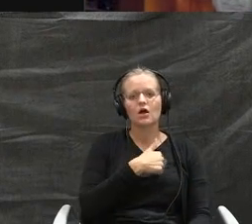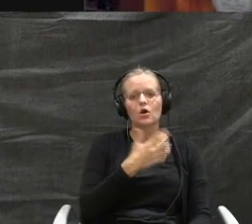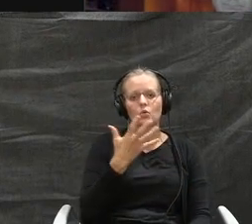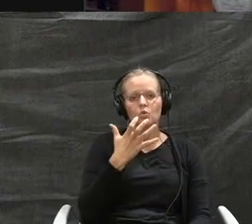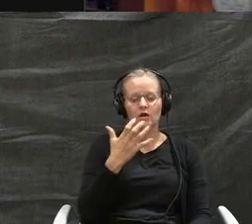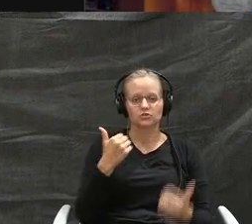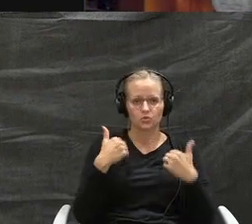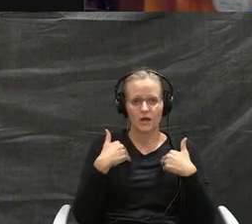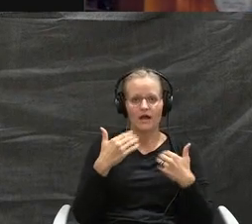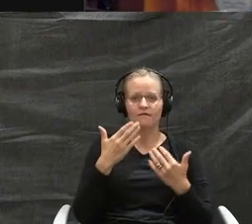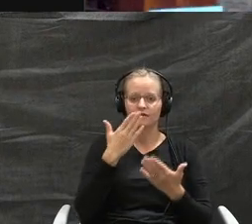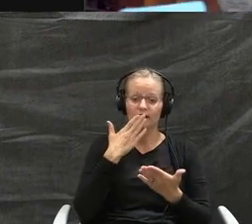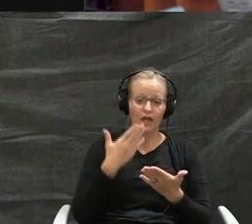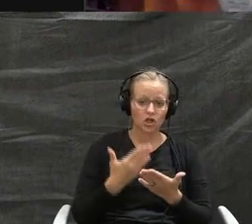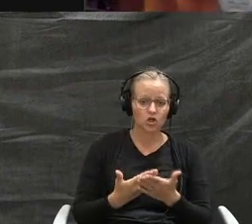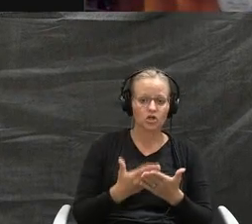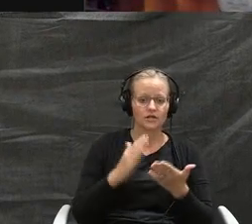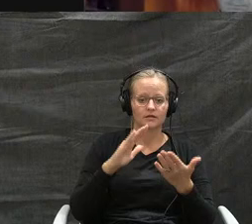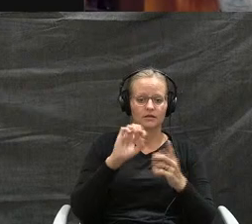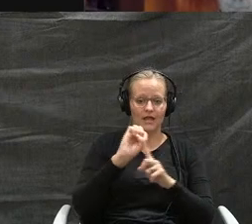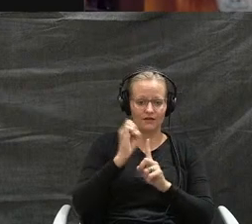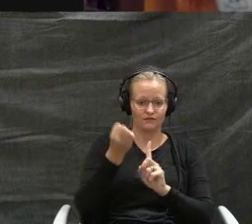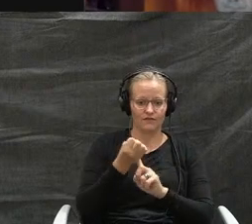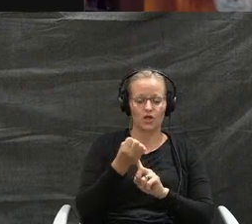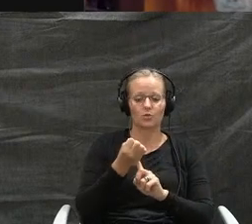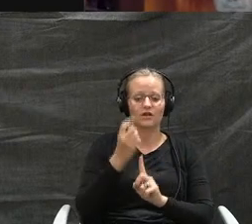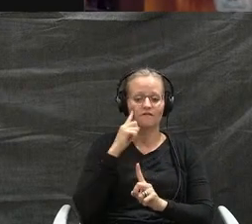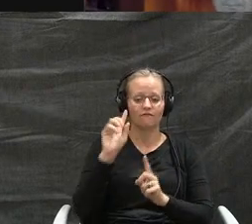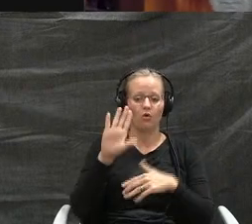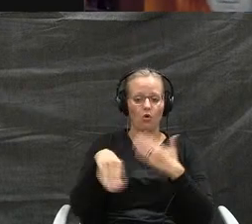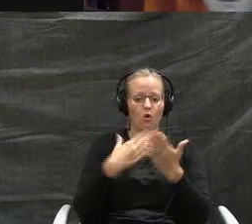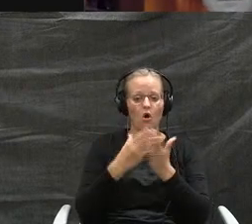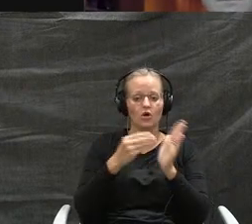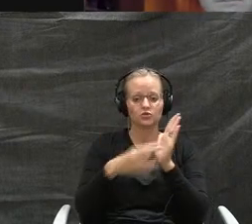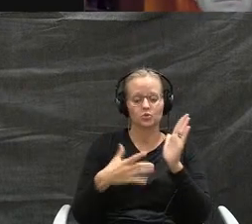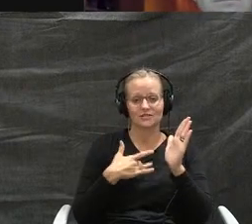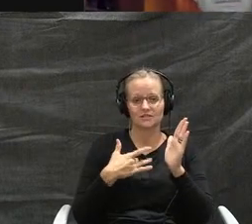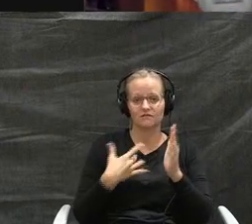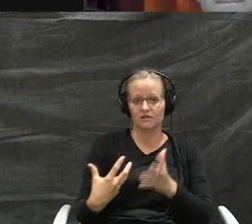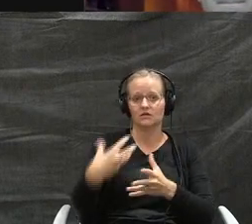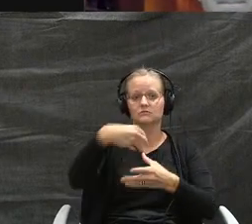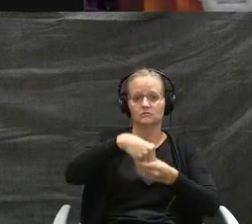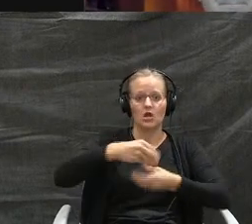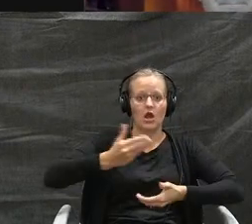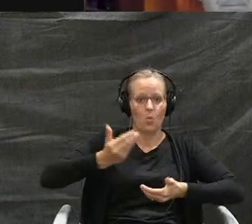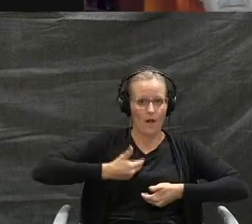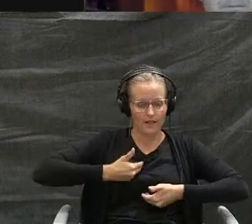still safe, welcome, supported and accepted. The Minne Tonka School Board has developed a series of measurable,